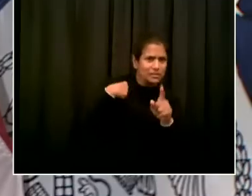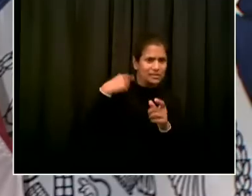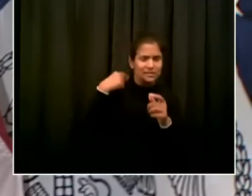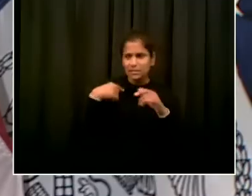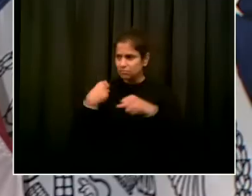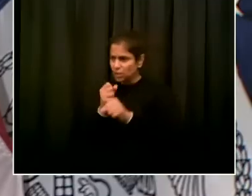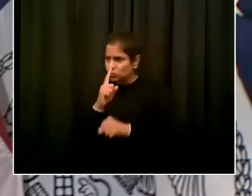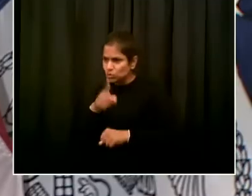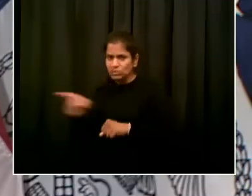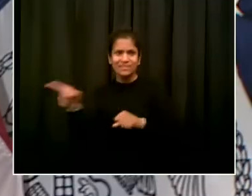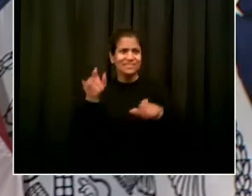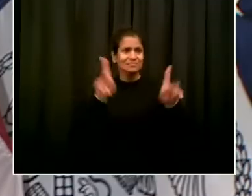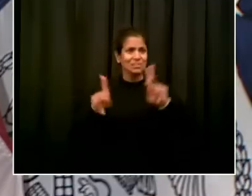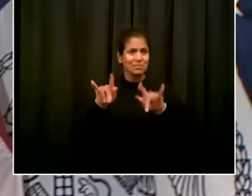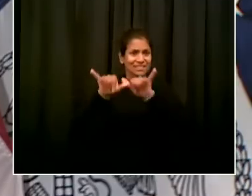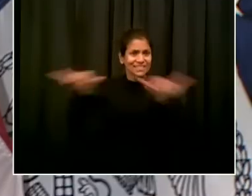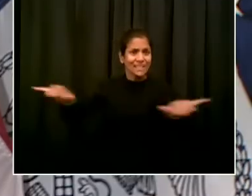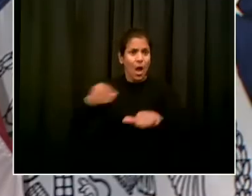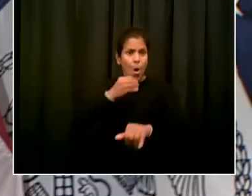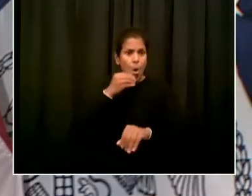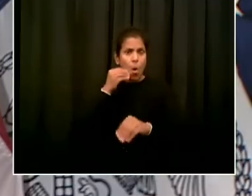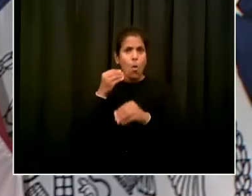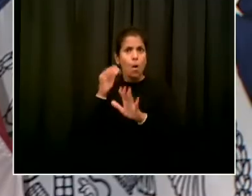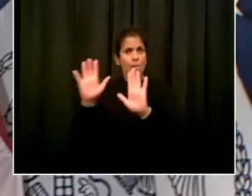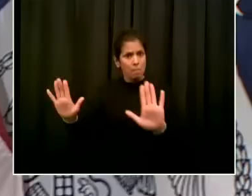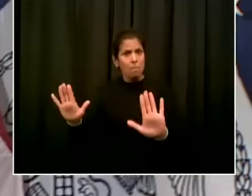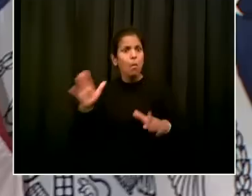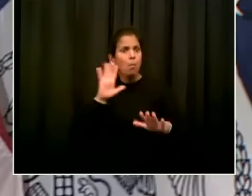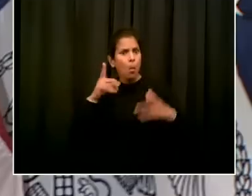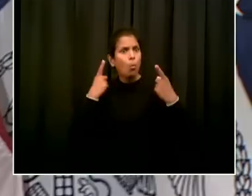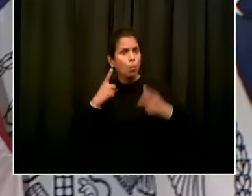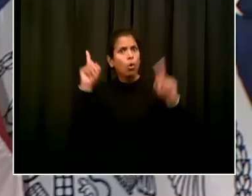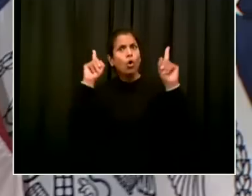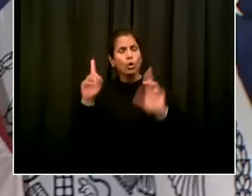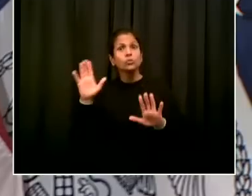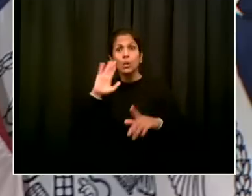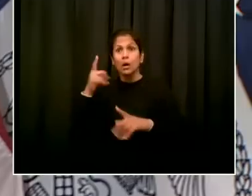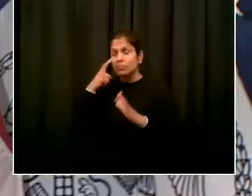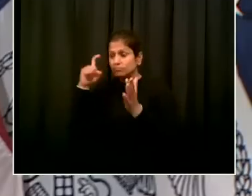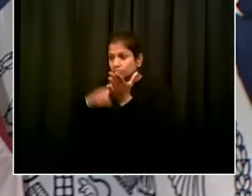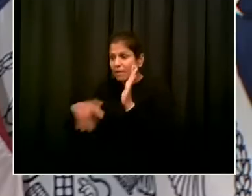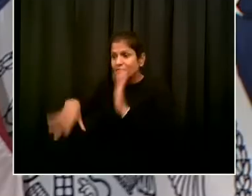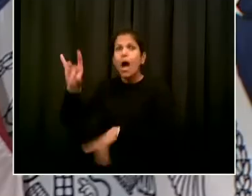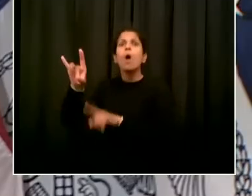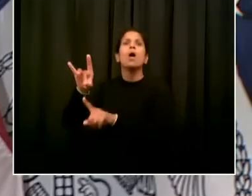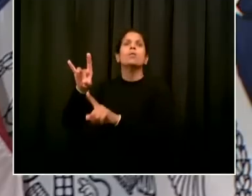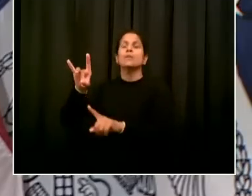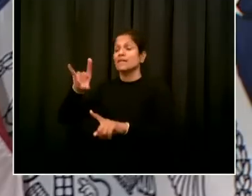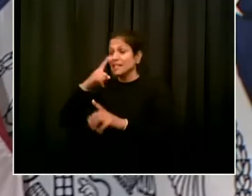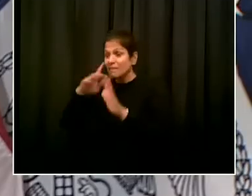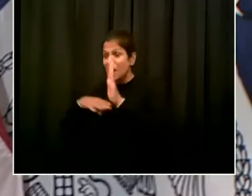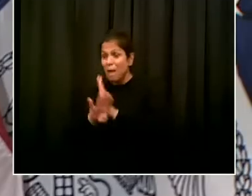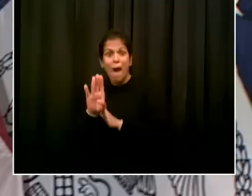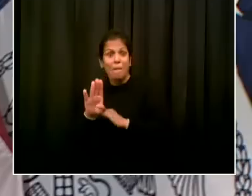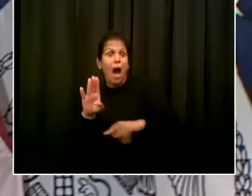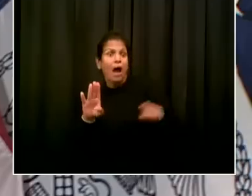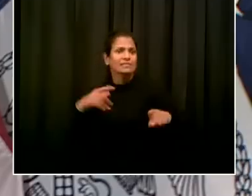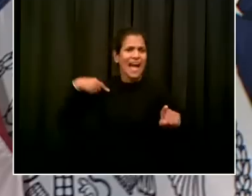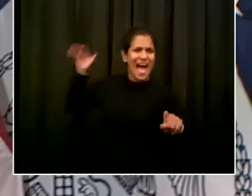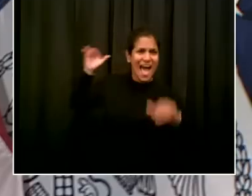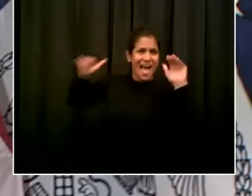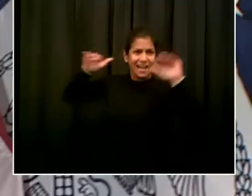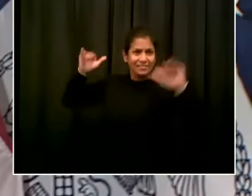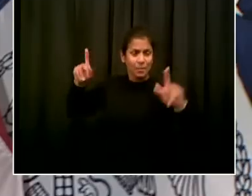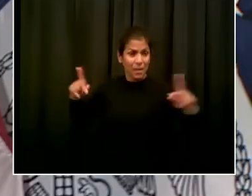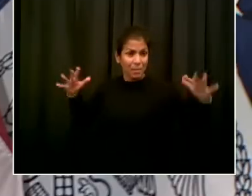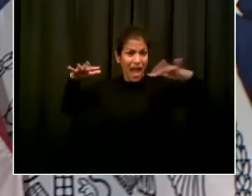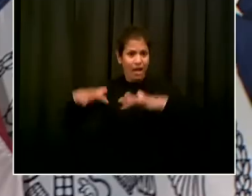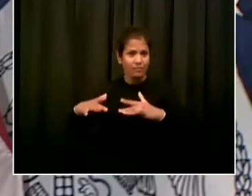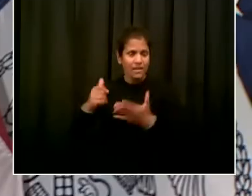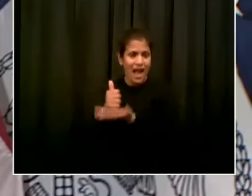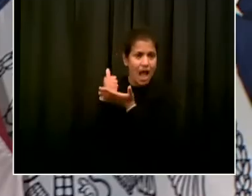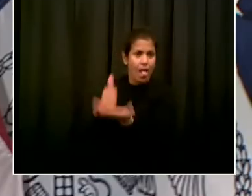SAME MODEL